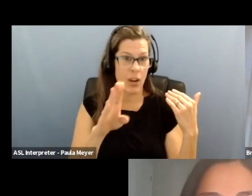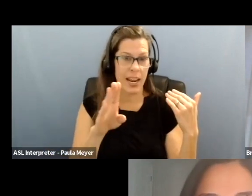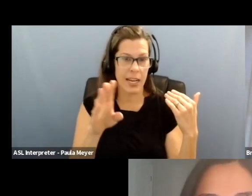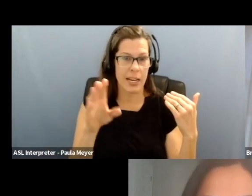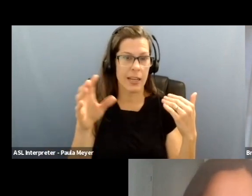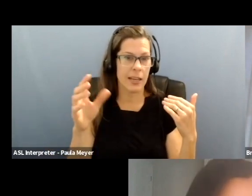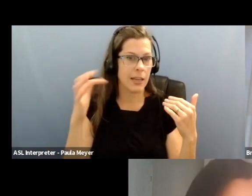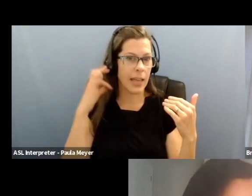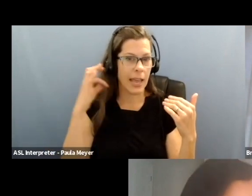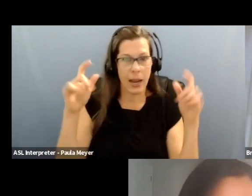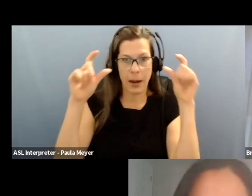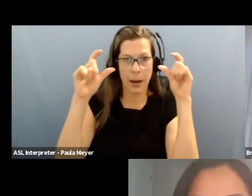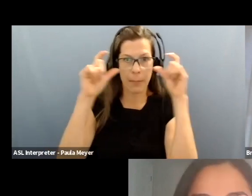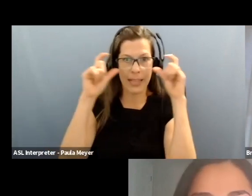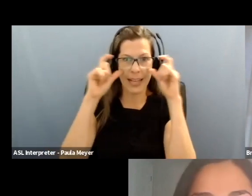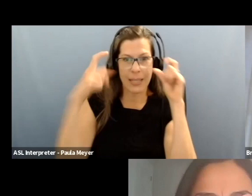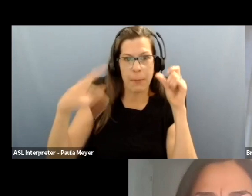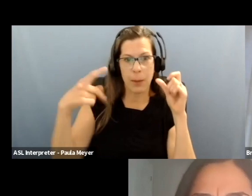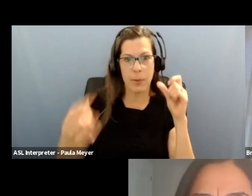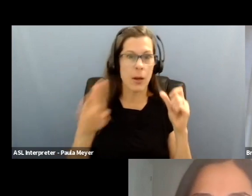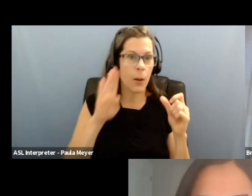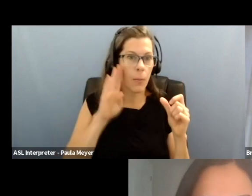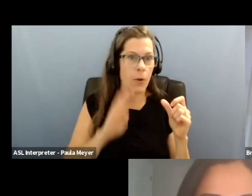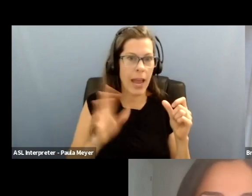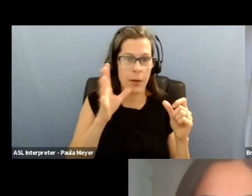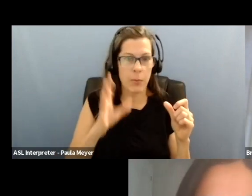I’m a brown woman and my shirt today is white and blue.